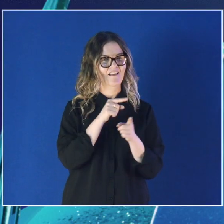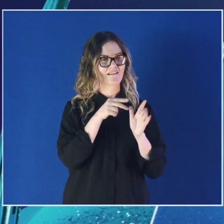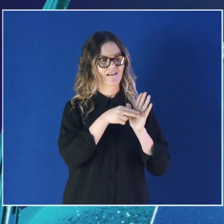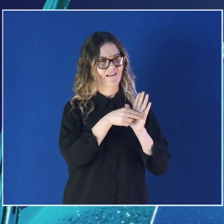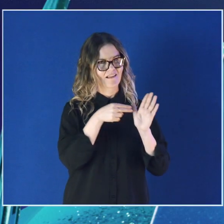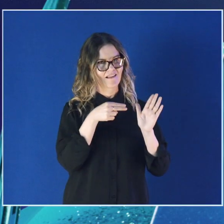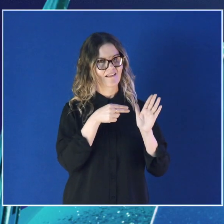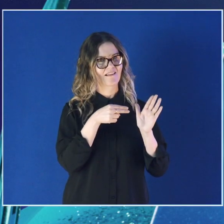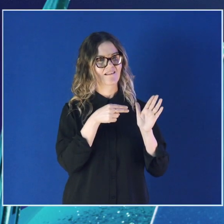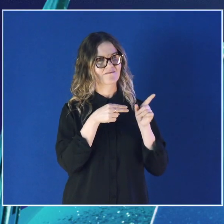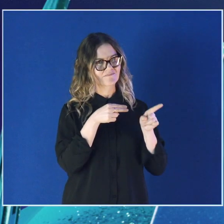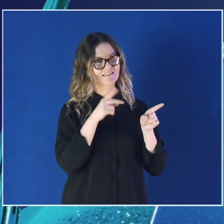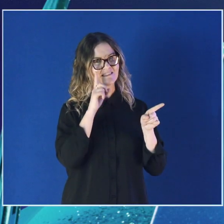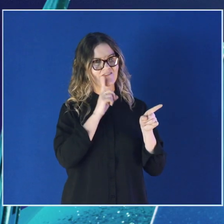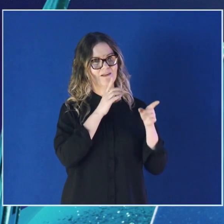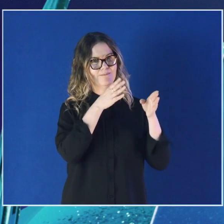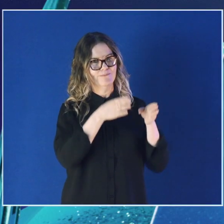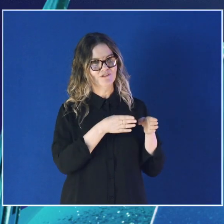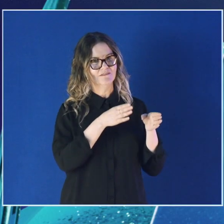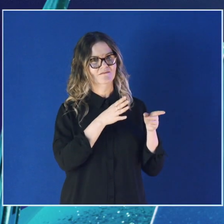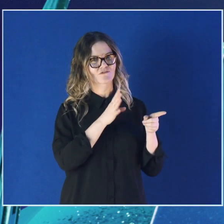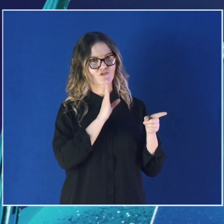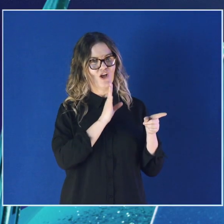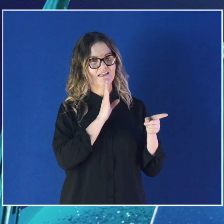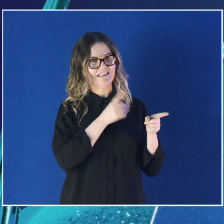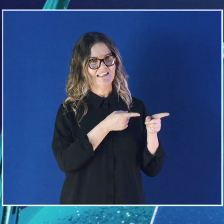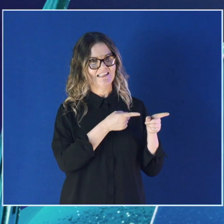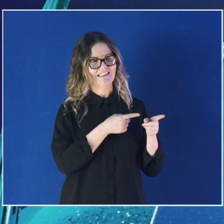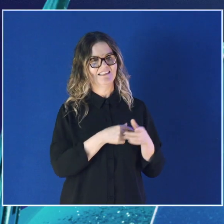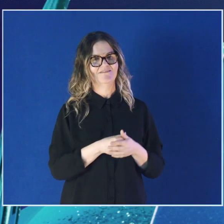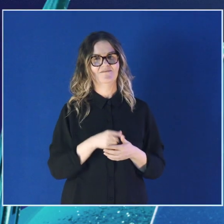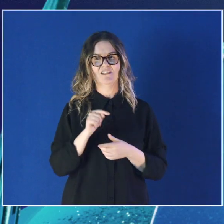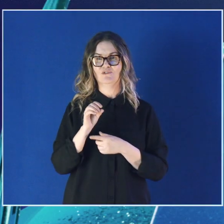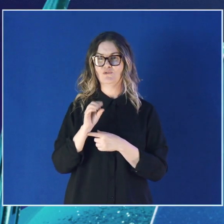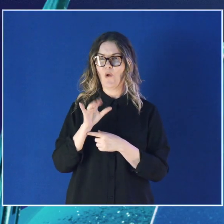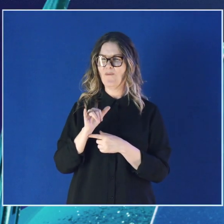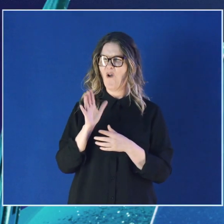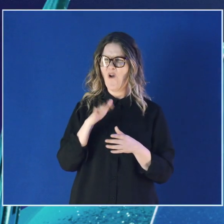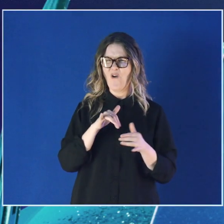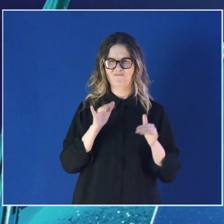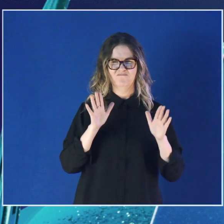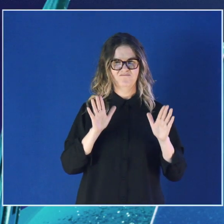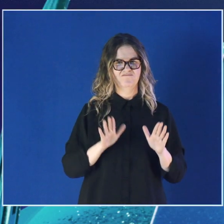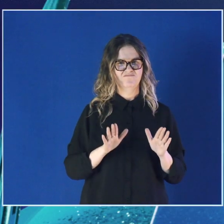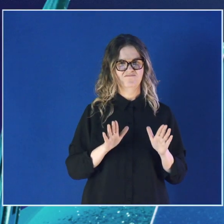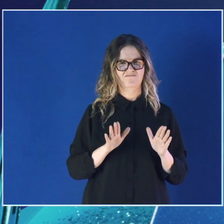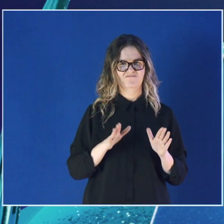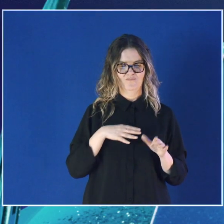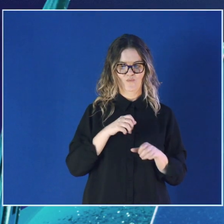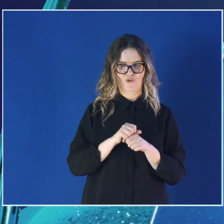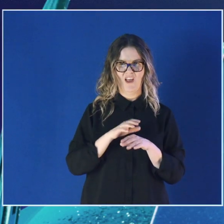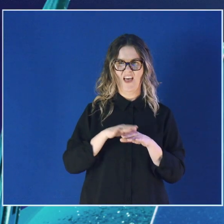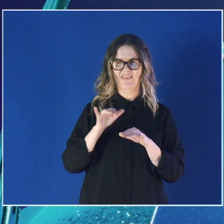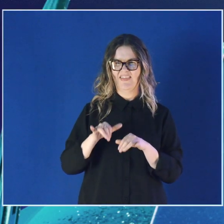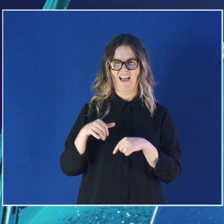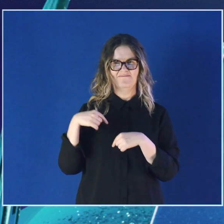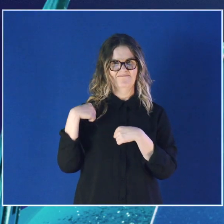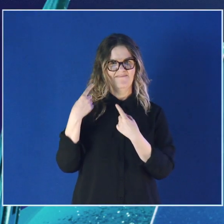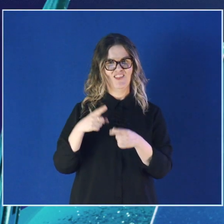I think it's fantastic. We've been working on this for a long time. It's really nice to see it in the Build,